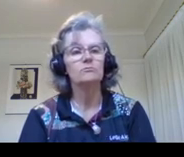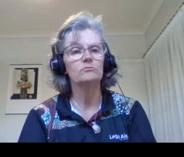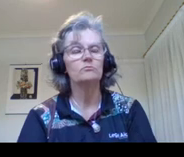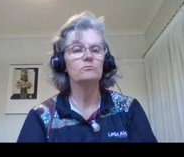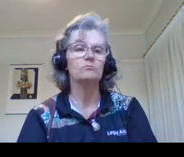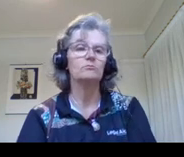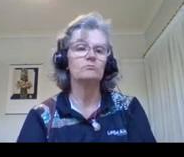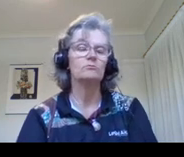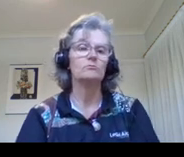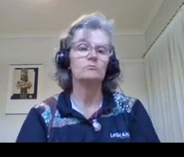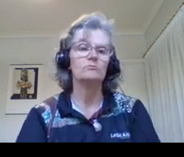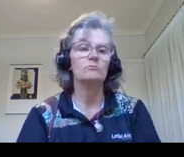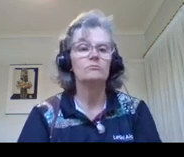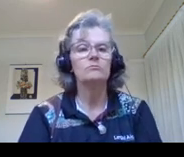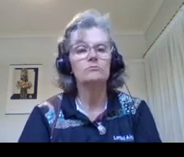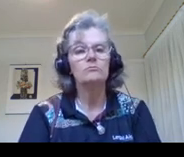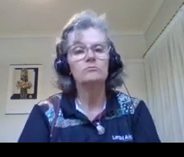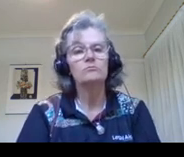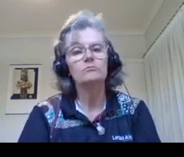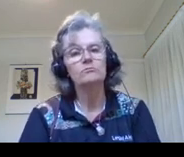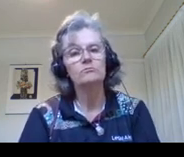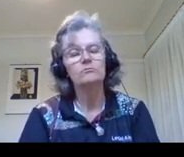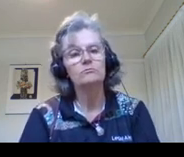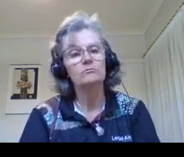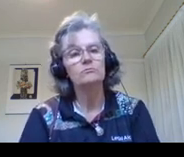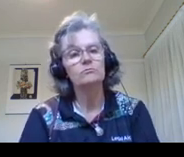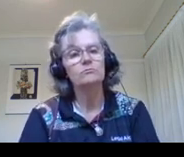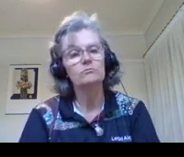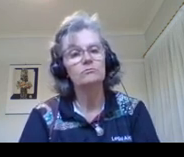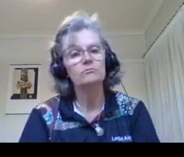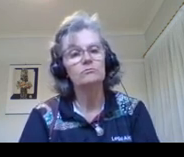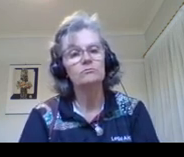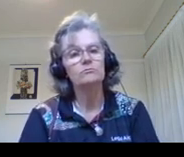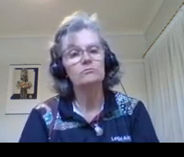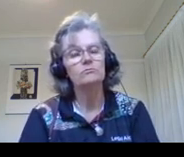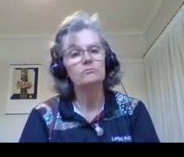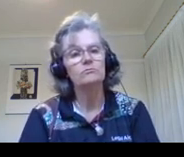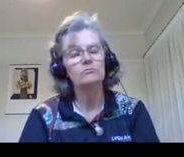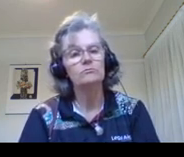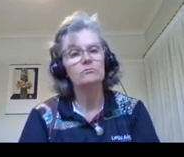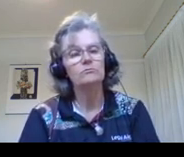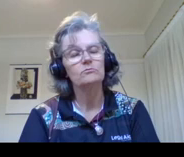have been informed that people have I suppose trying to take advantage of the situation they